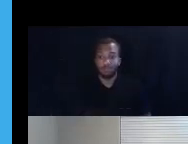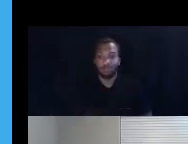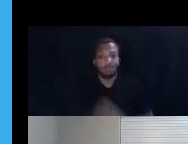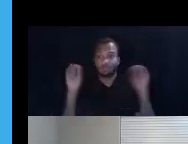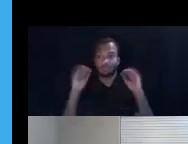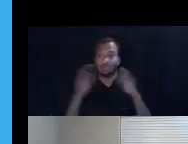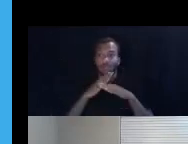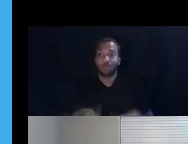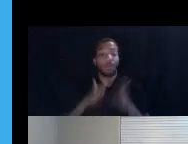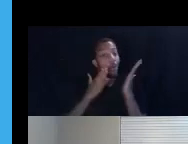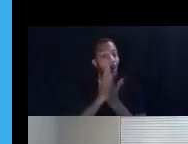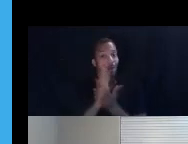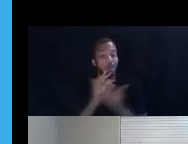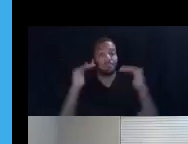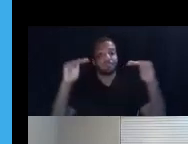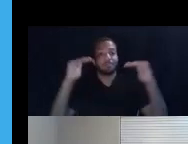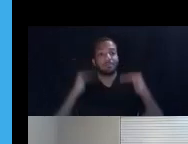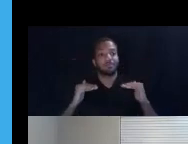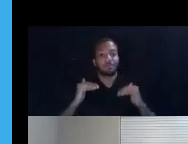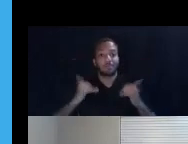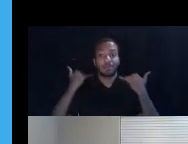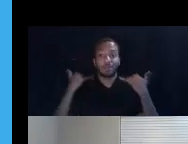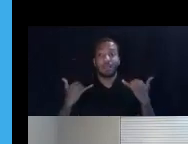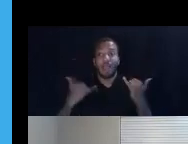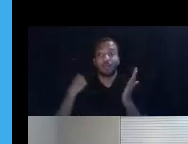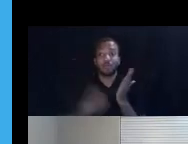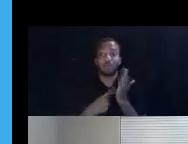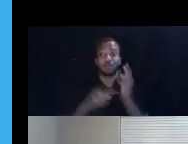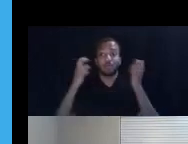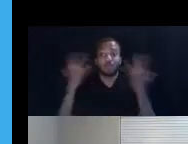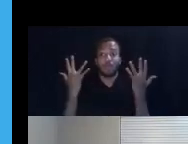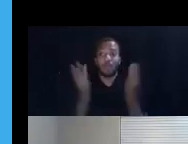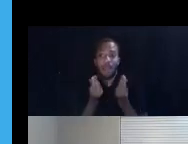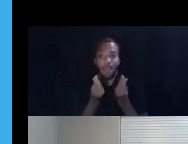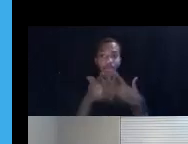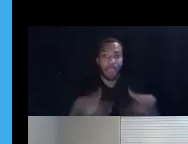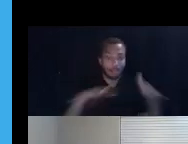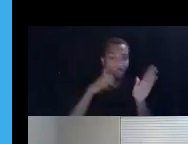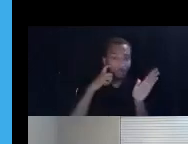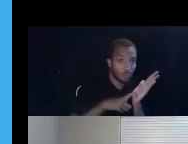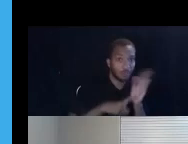All righty. Okay. Next thing is the land and labor acknowledgement. So we are going to do land and labor acknowledgement